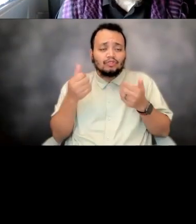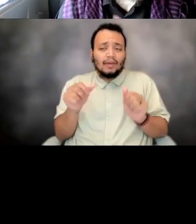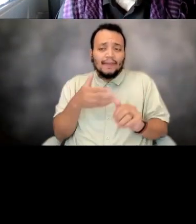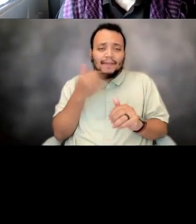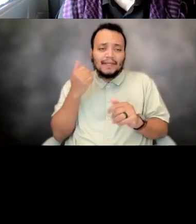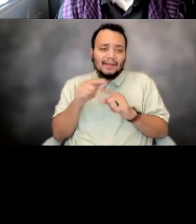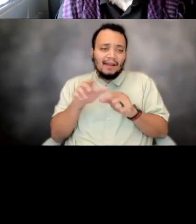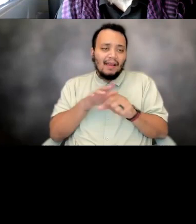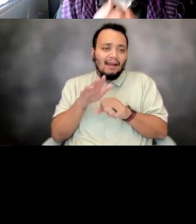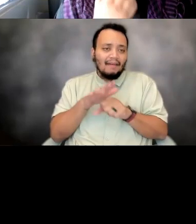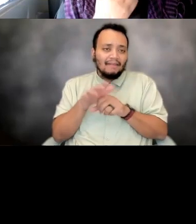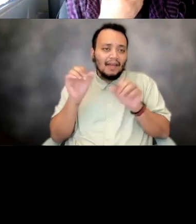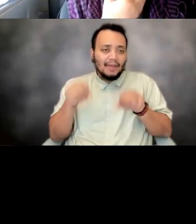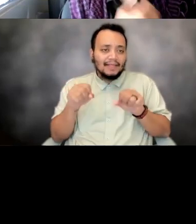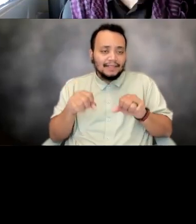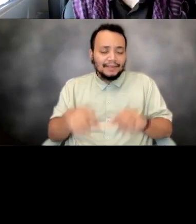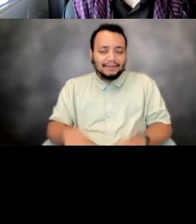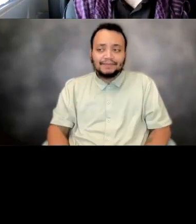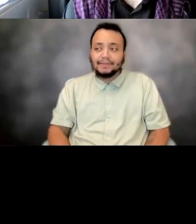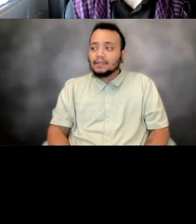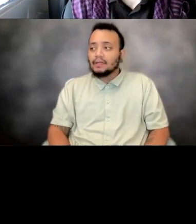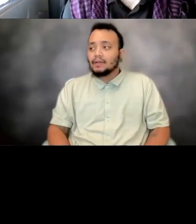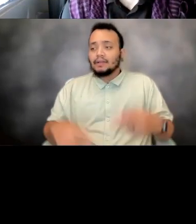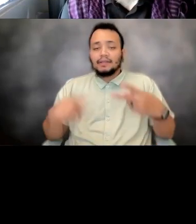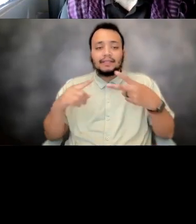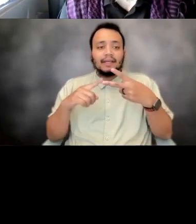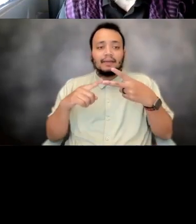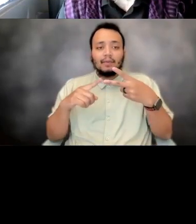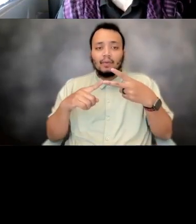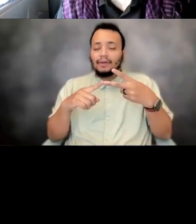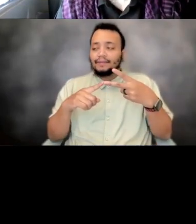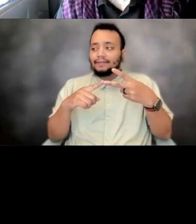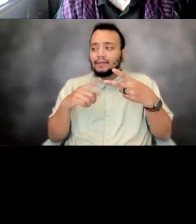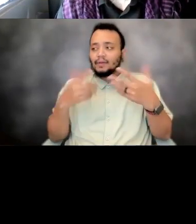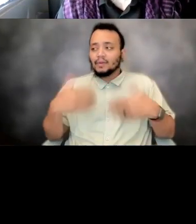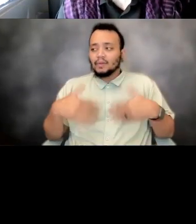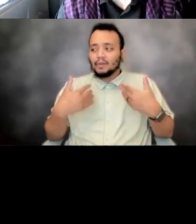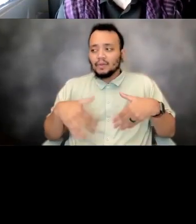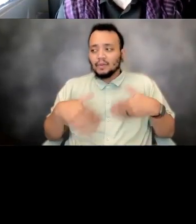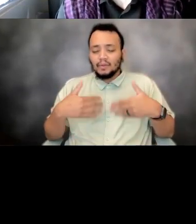And that relates to the second point on the slide, which is, you know, the exhaustion that so many